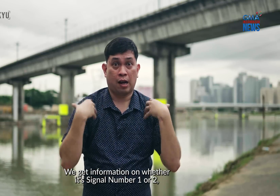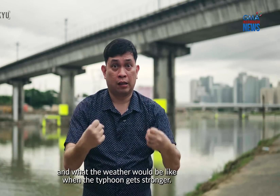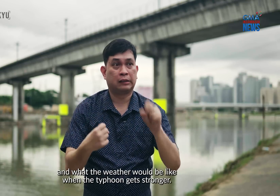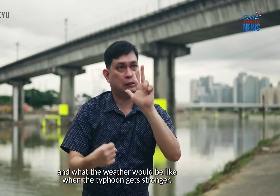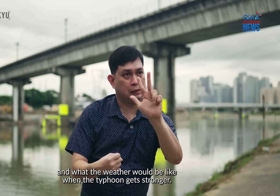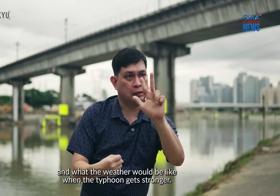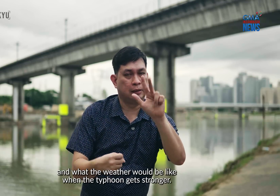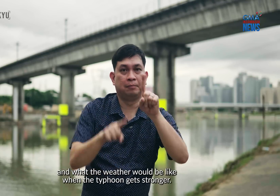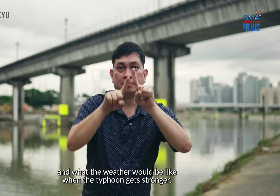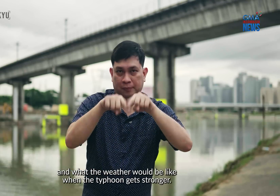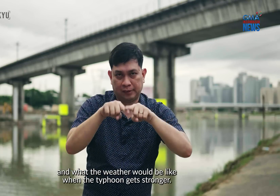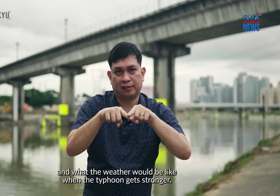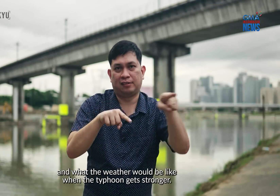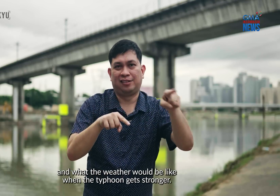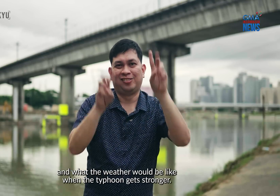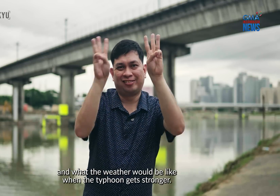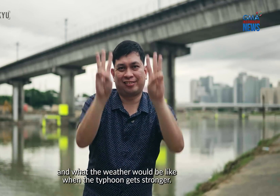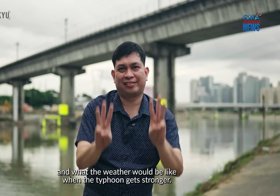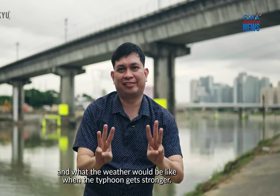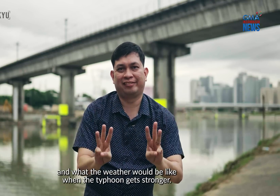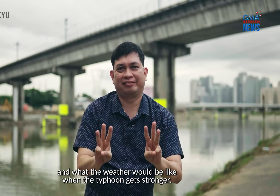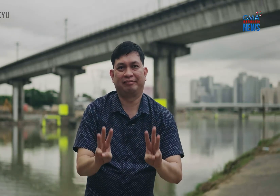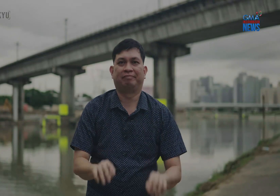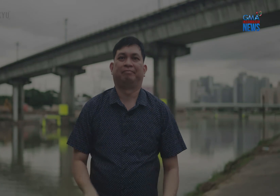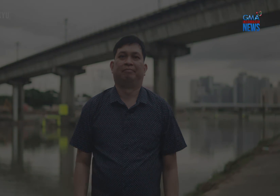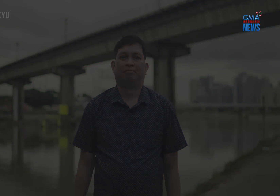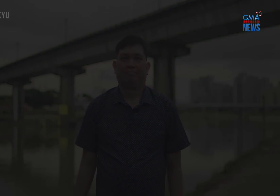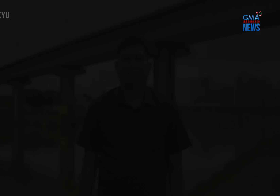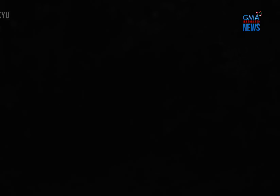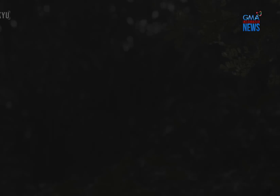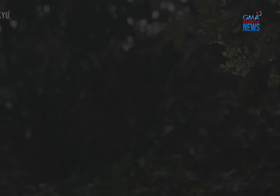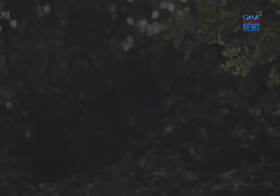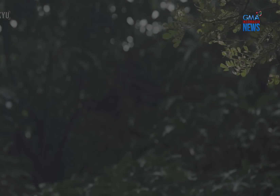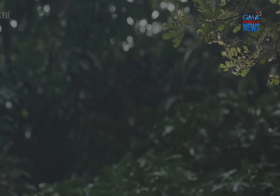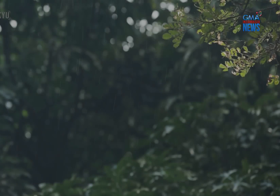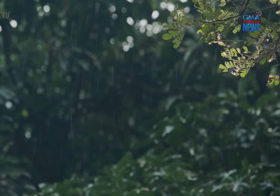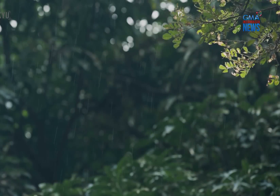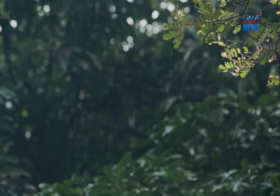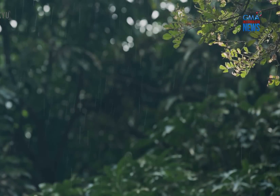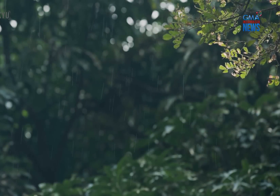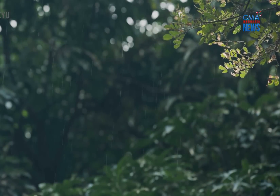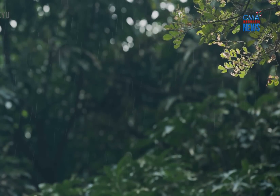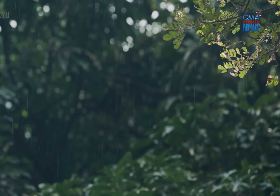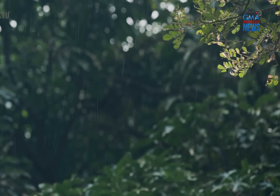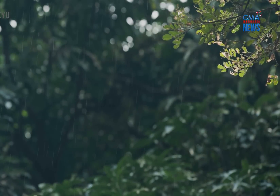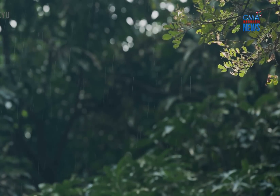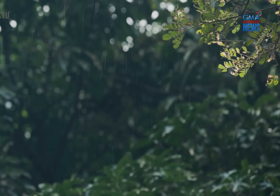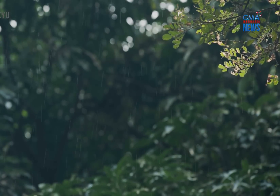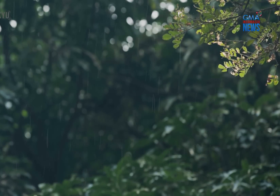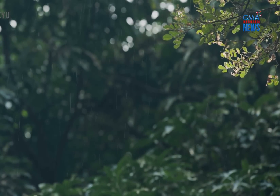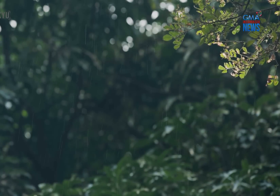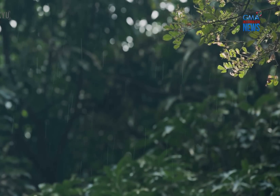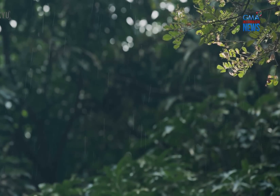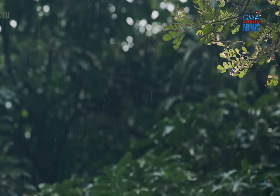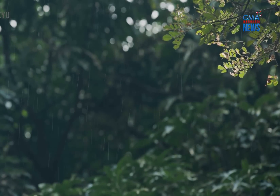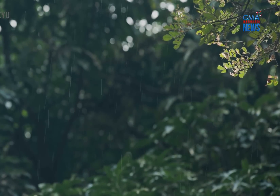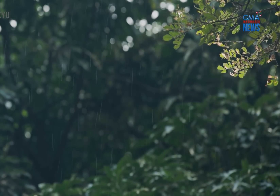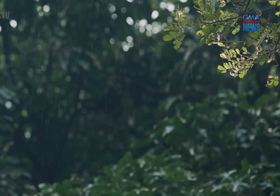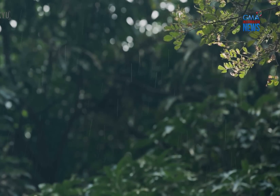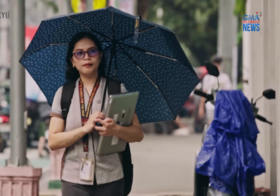It's starting to flood. [JEROME] ...is about to arrive or if it hasn't yet. [WIFE] According to GMA News. We get information on whether it's Signal Number 1 or 2,